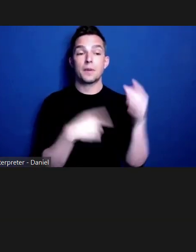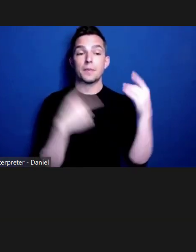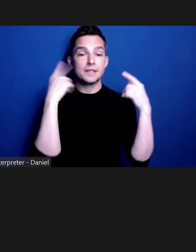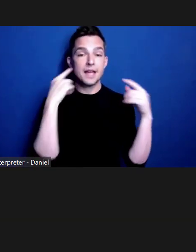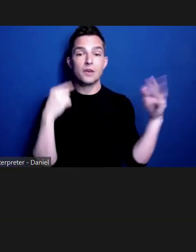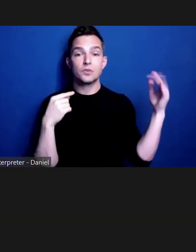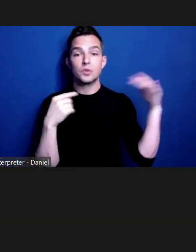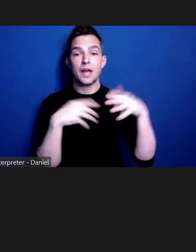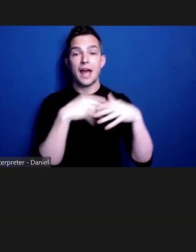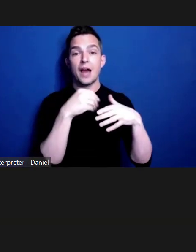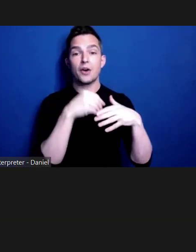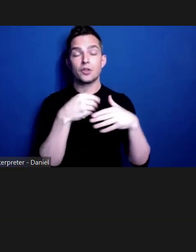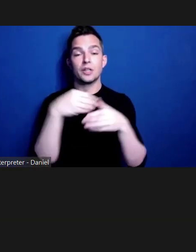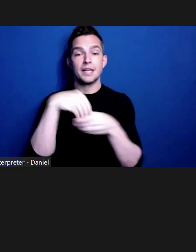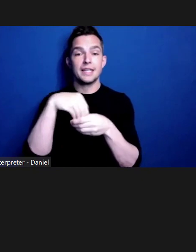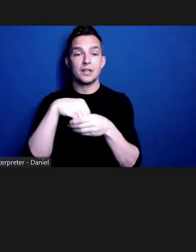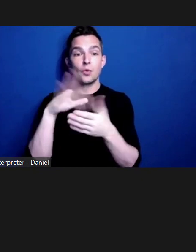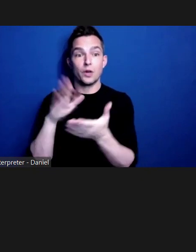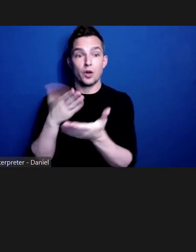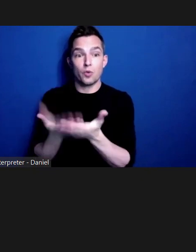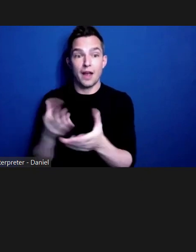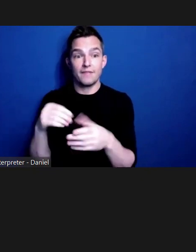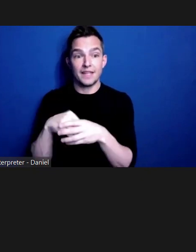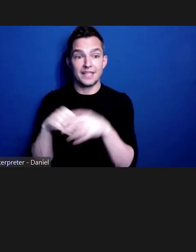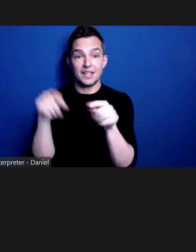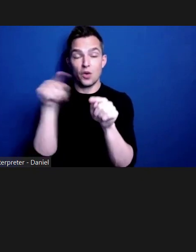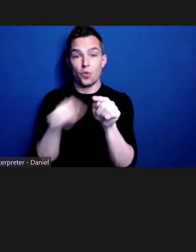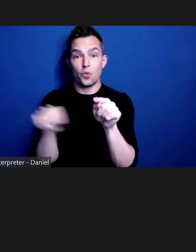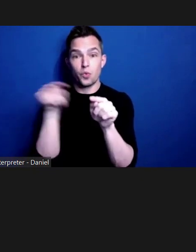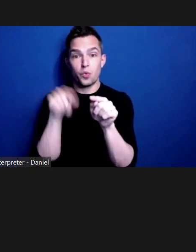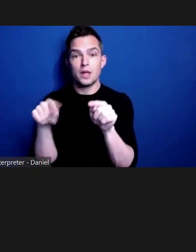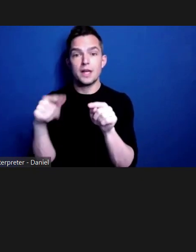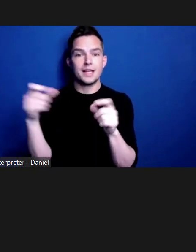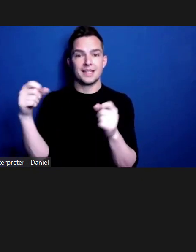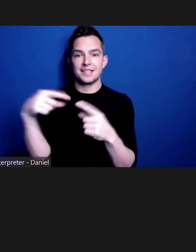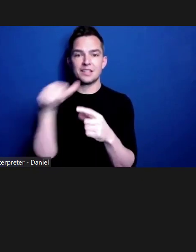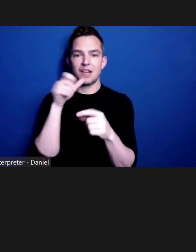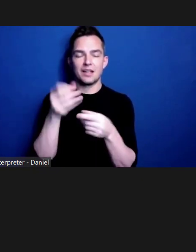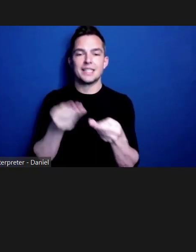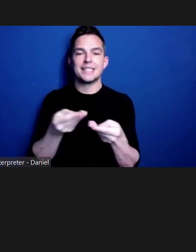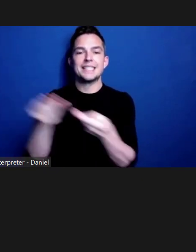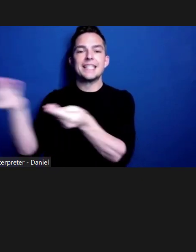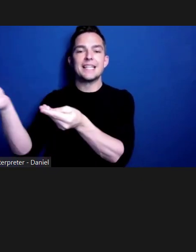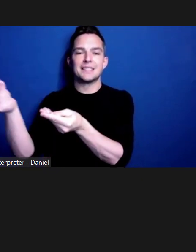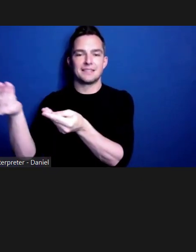outer to the middle ear and when it reaches the cochlear, it it is not